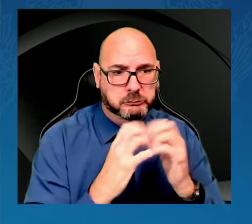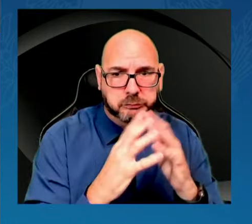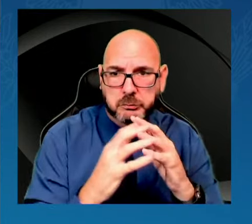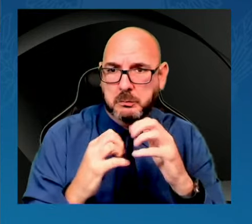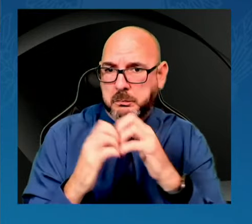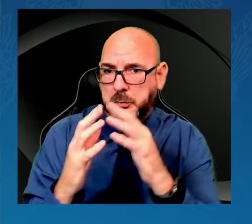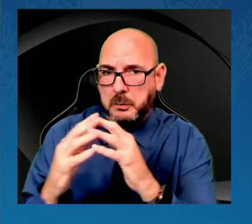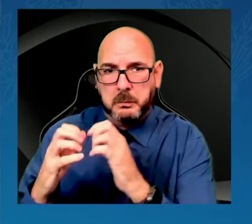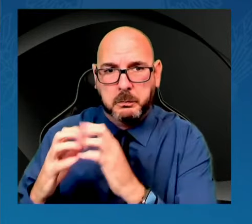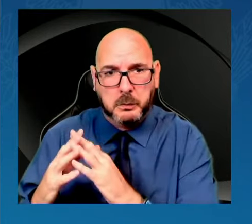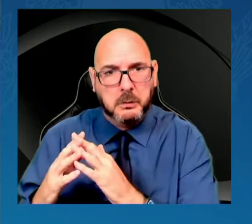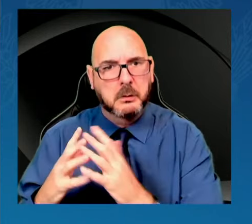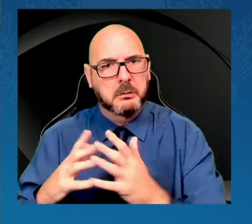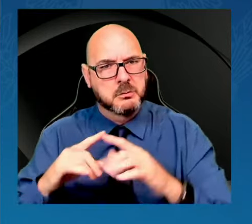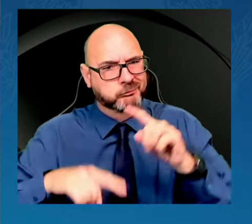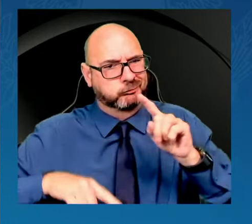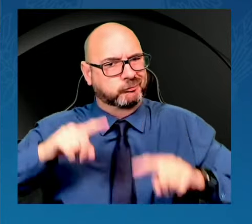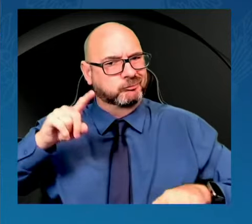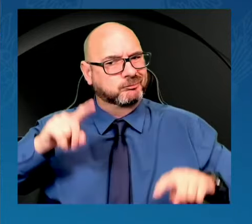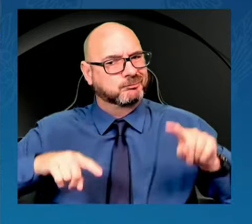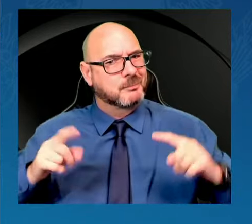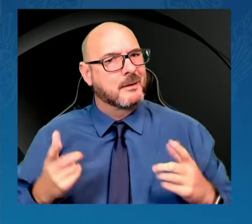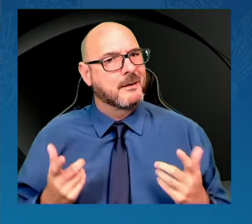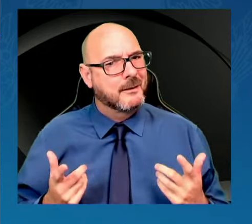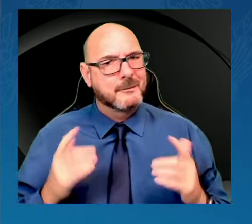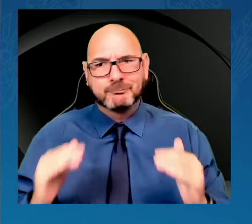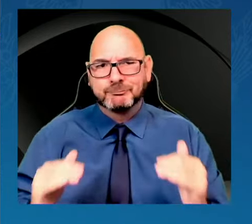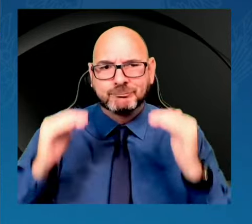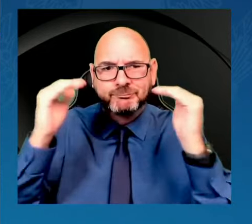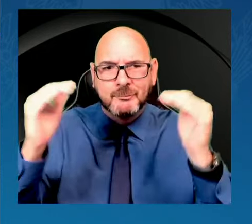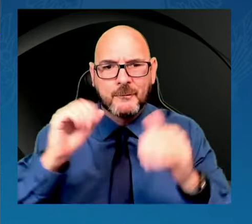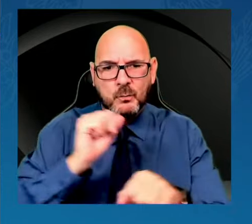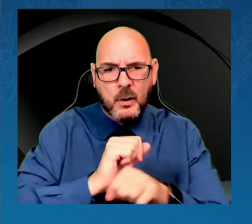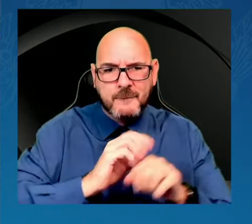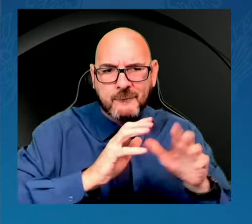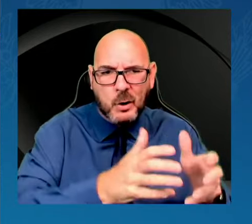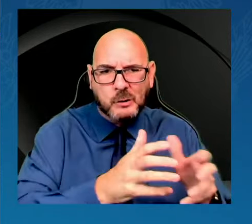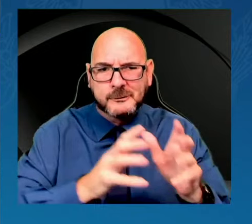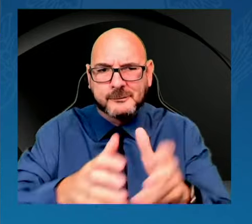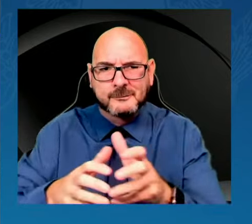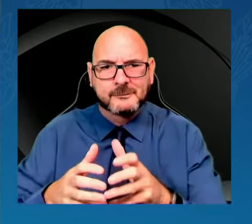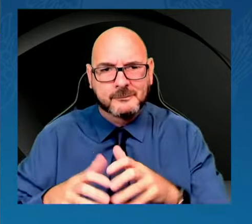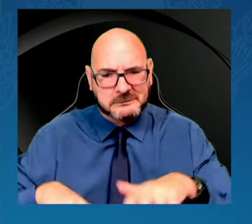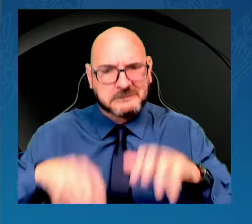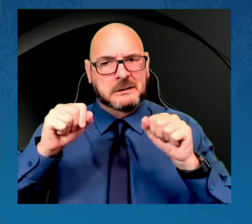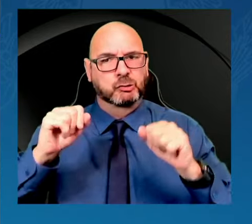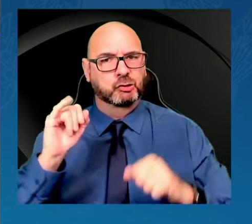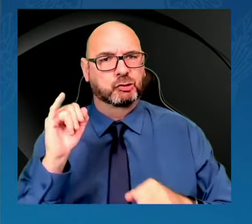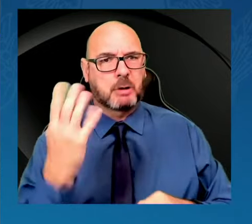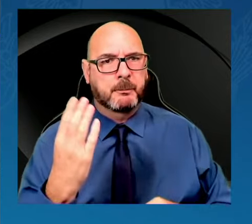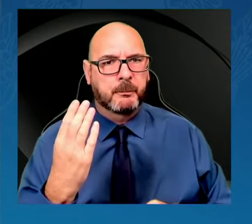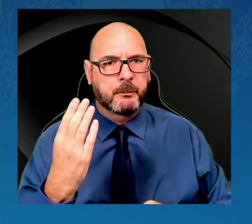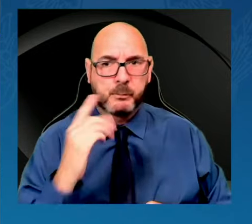and upskilling the workforce to take on these jobs -- it's very exciting. So, I, too, am optimistic.